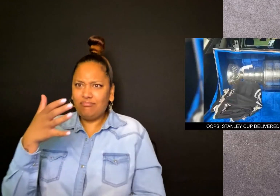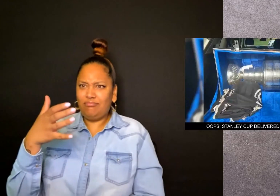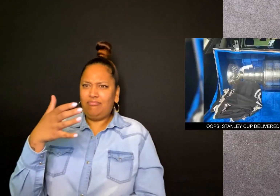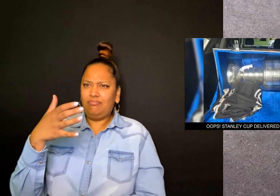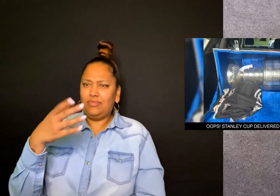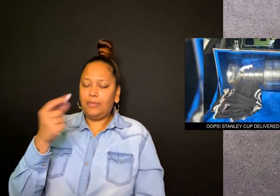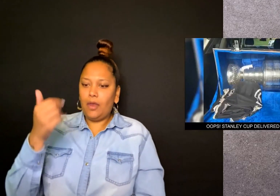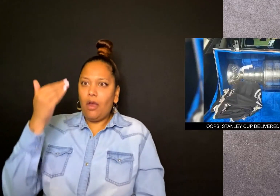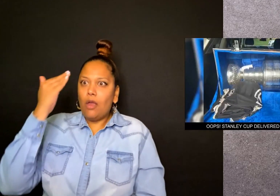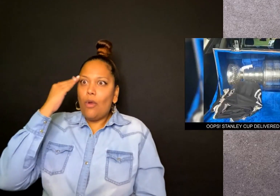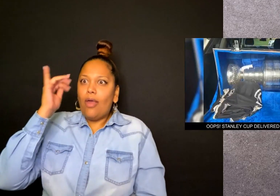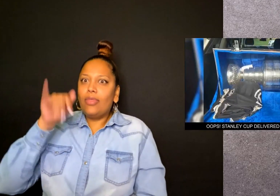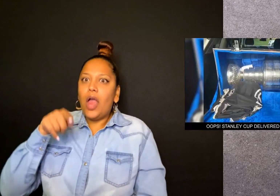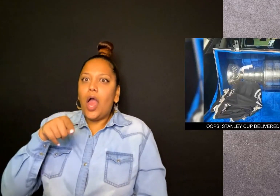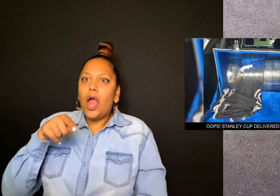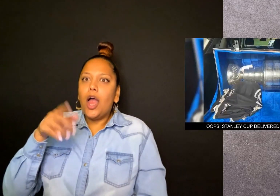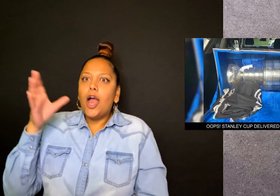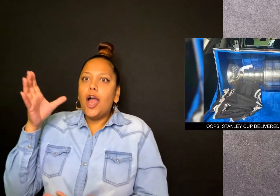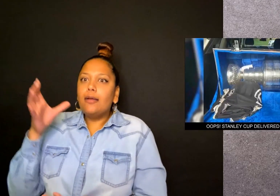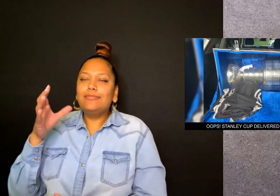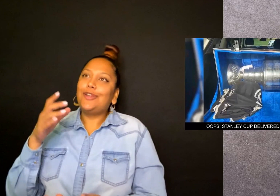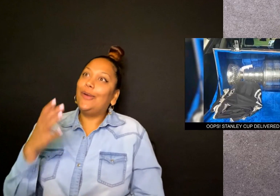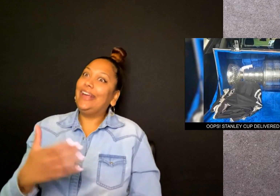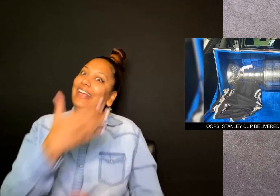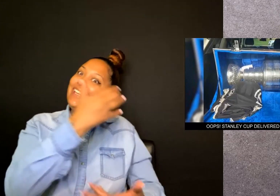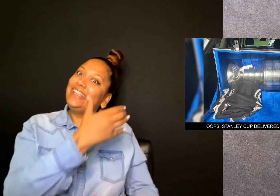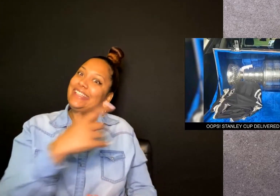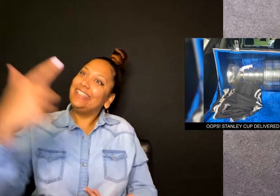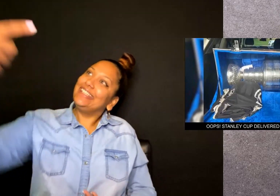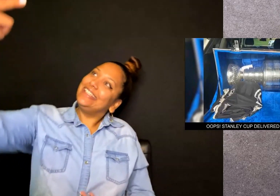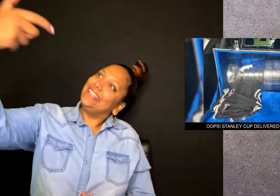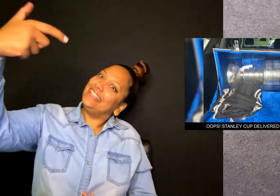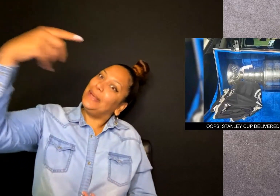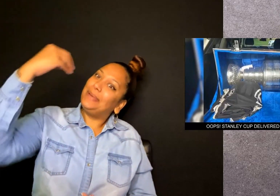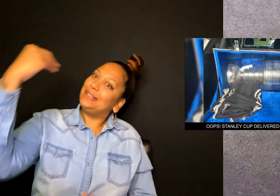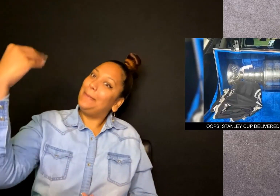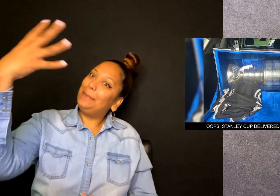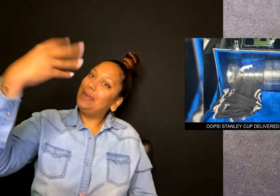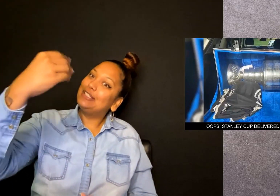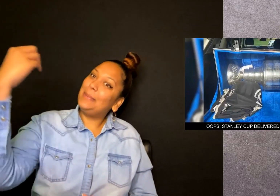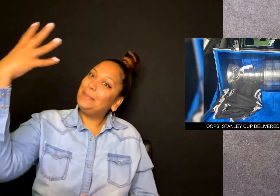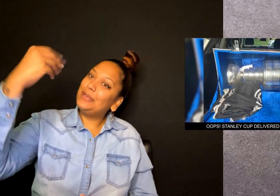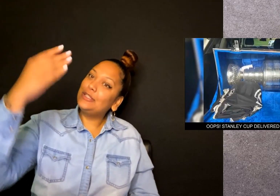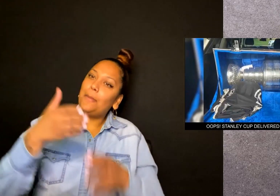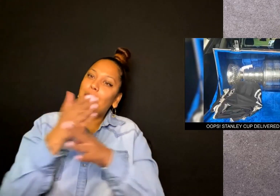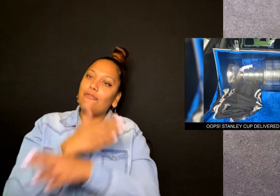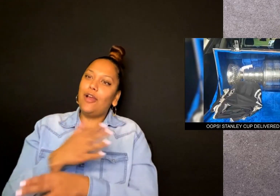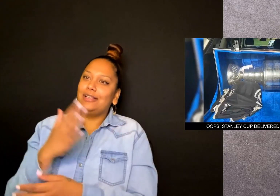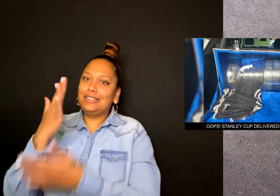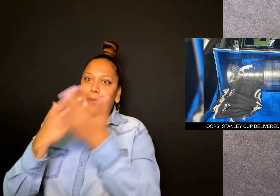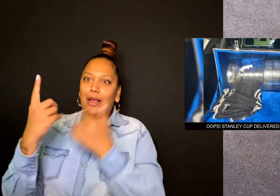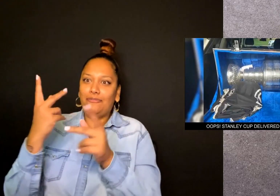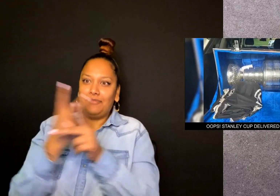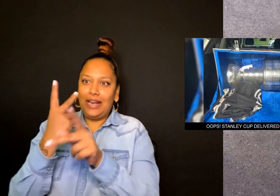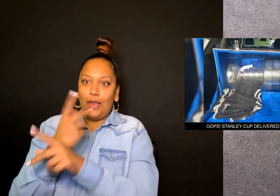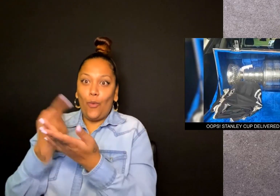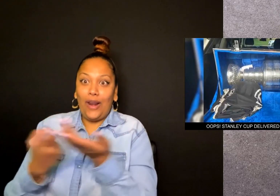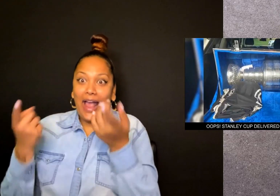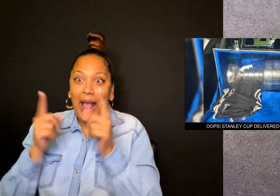the couple who received the trophy immediately knew what it was and took a couple of selfies before someone figured out what happened